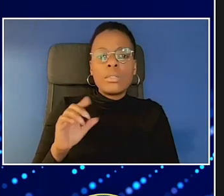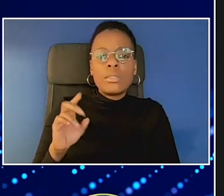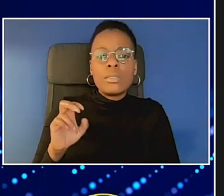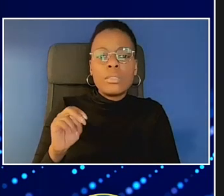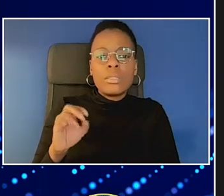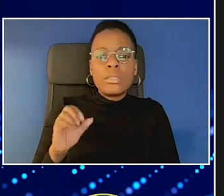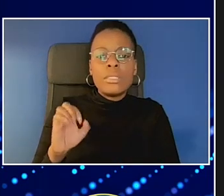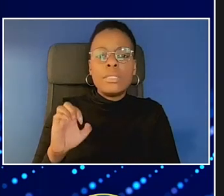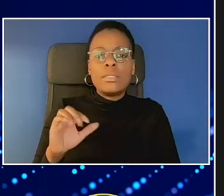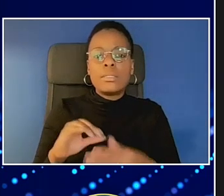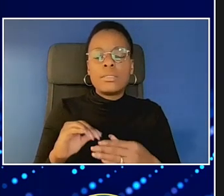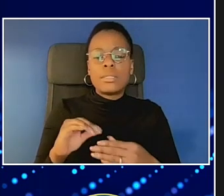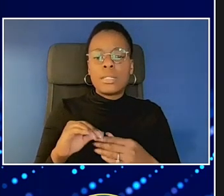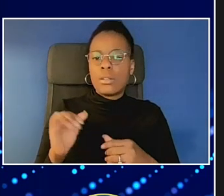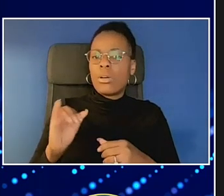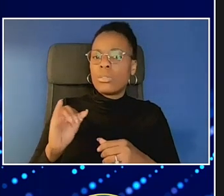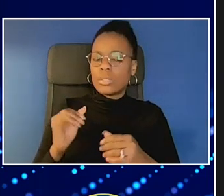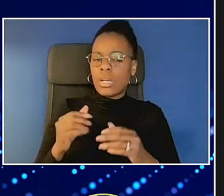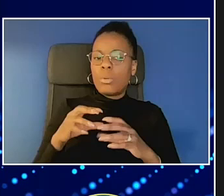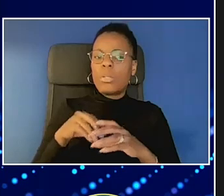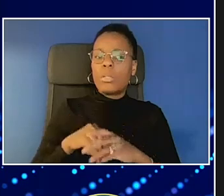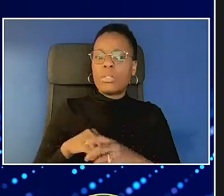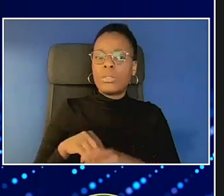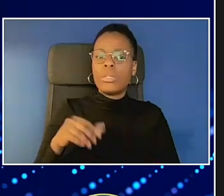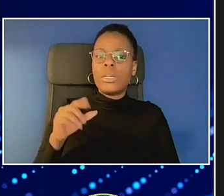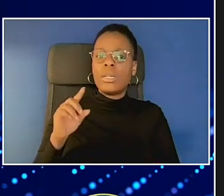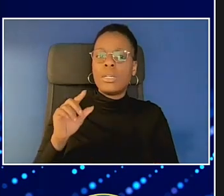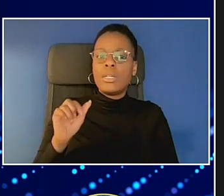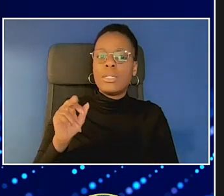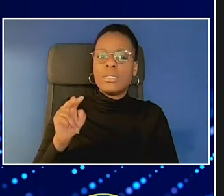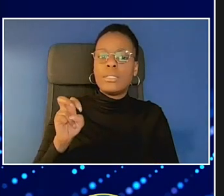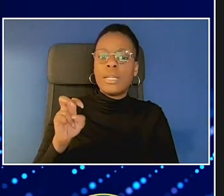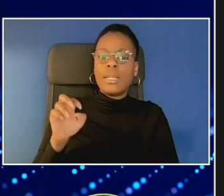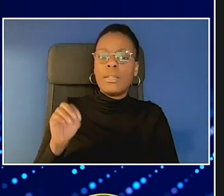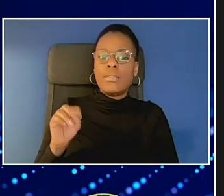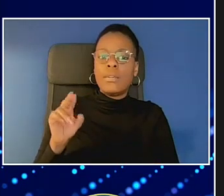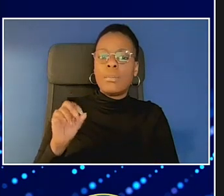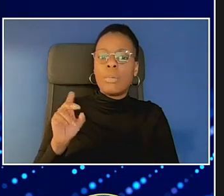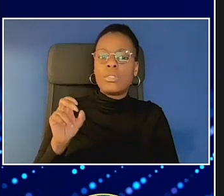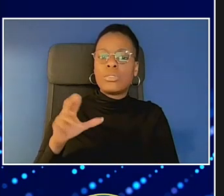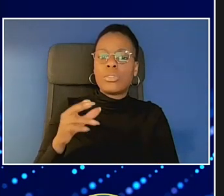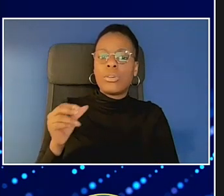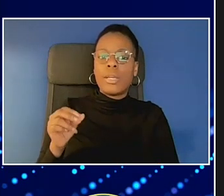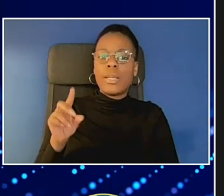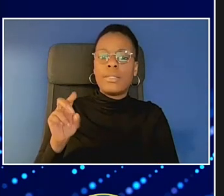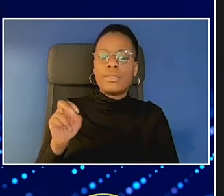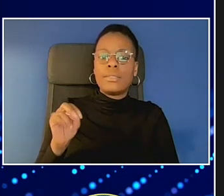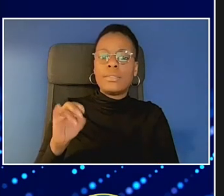include, yes, David Musser and Denise Morelli. My mistake. Gotcha. Thank you, Denise. Okay. Thank you very much.